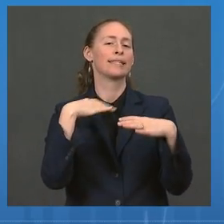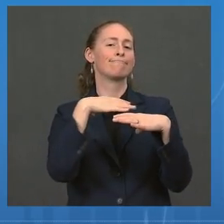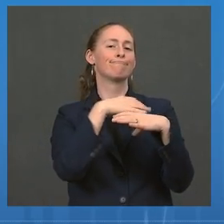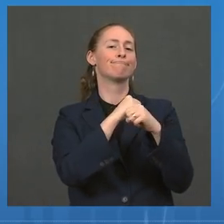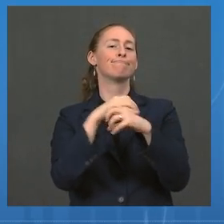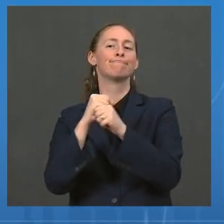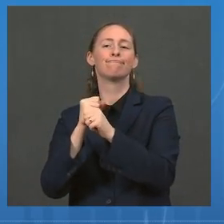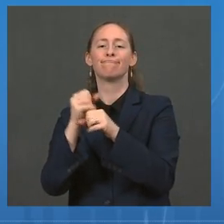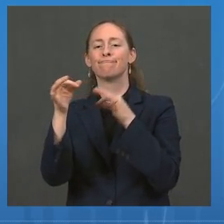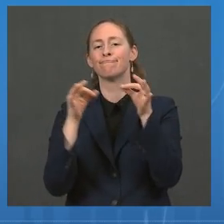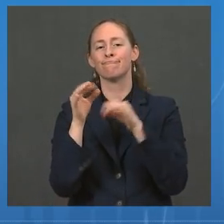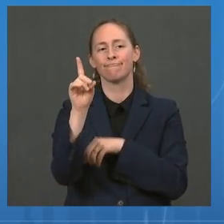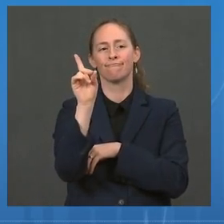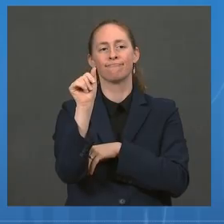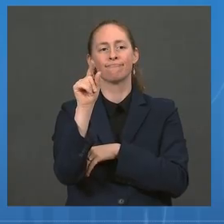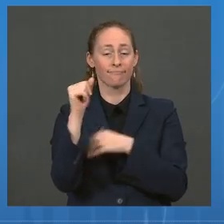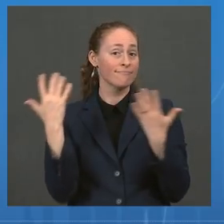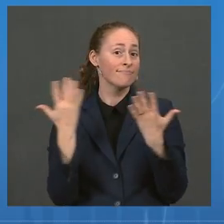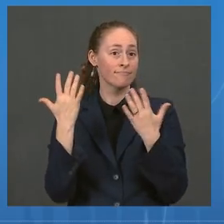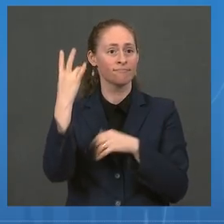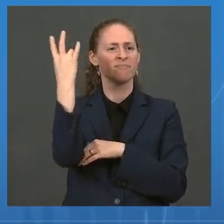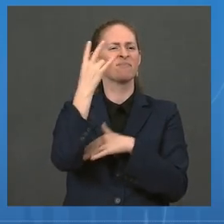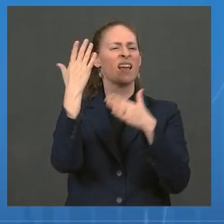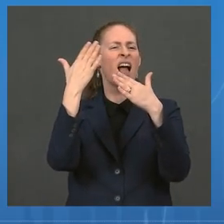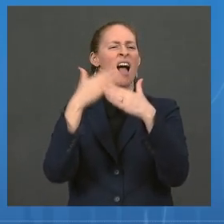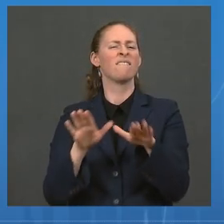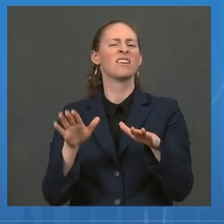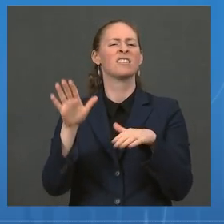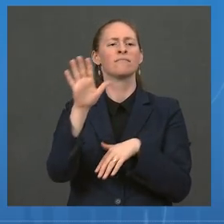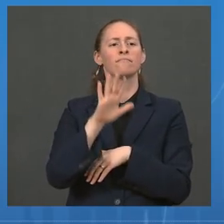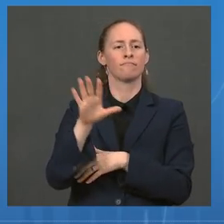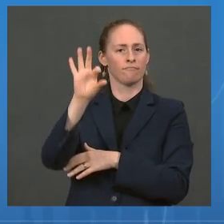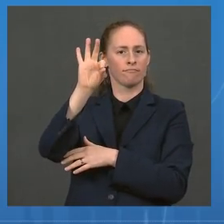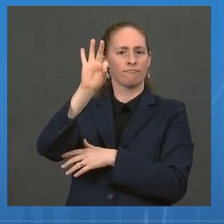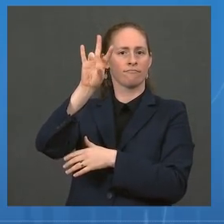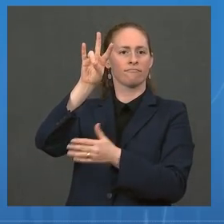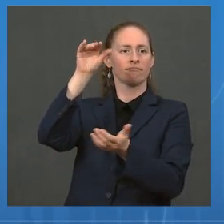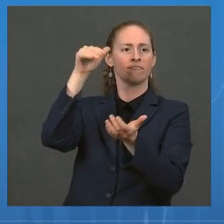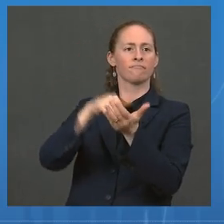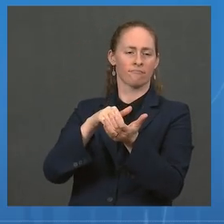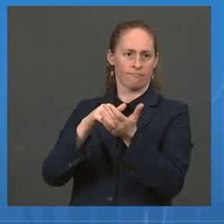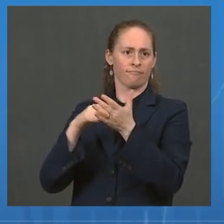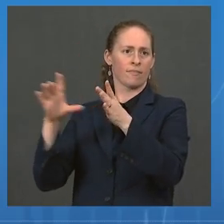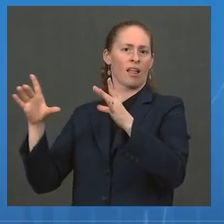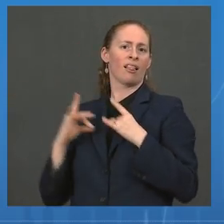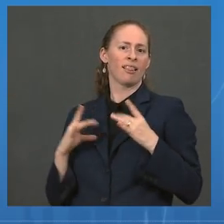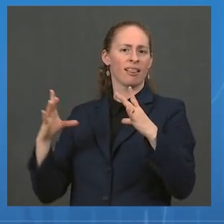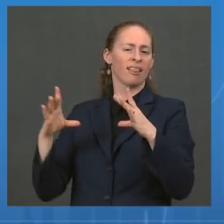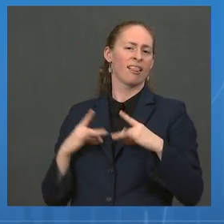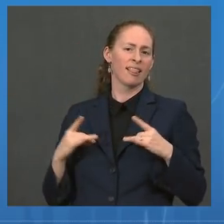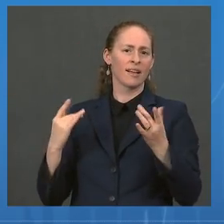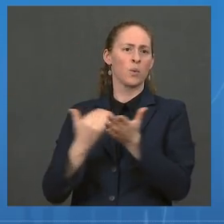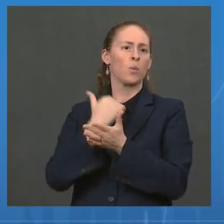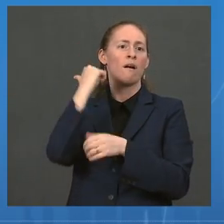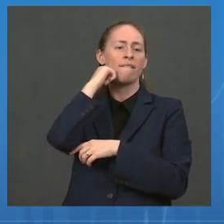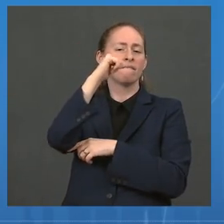Our seven-day average is about 97,910 cases per day, which represents a decrease of about 12 percent